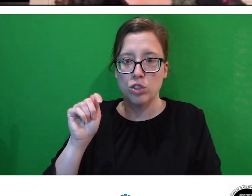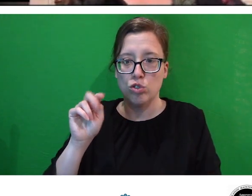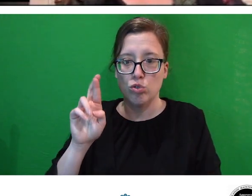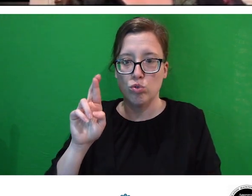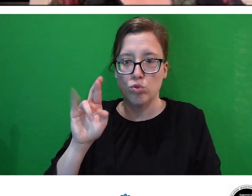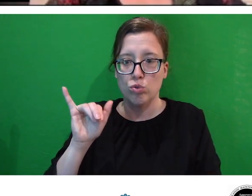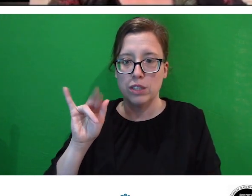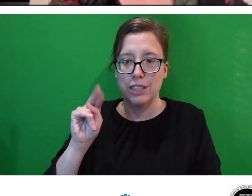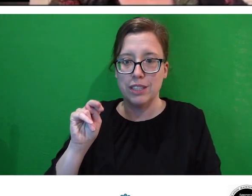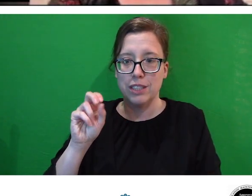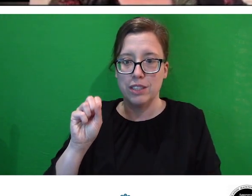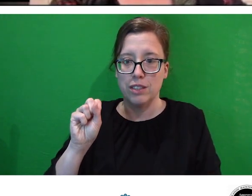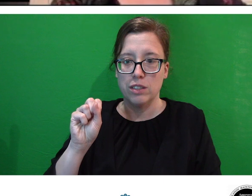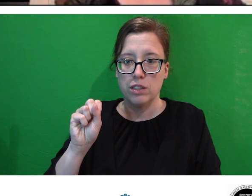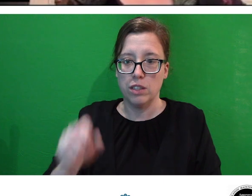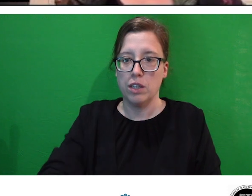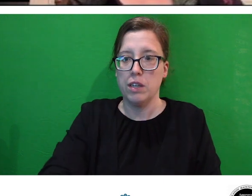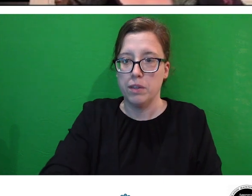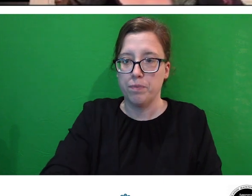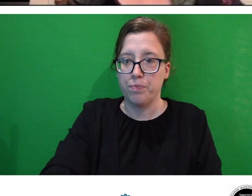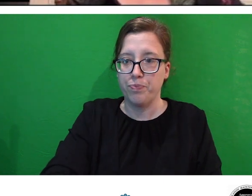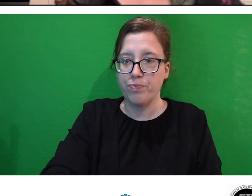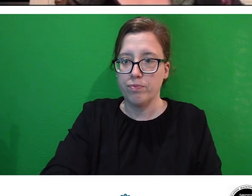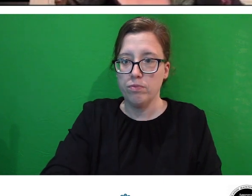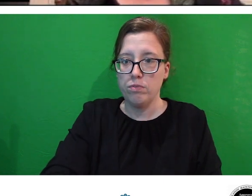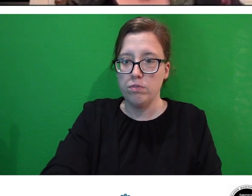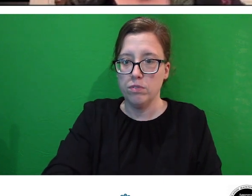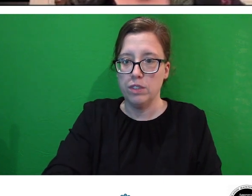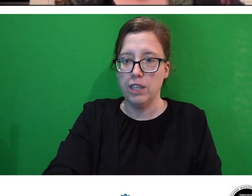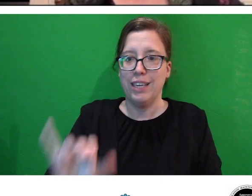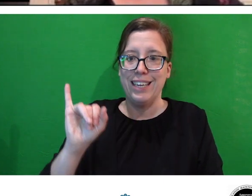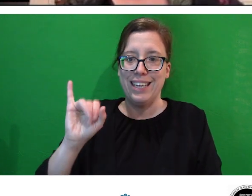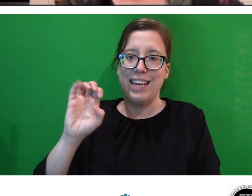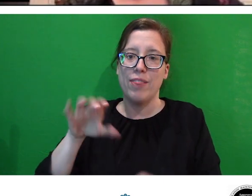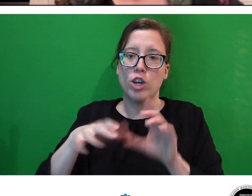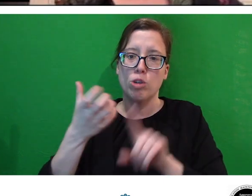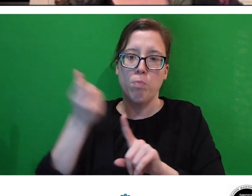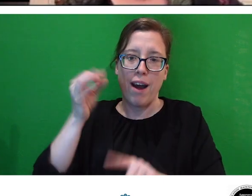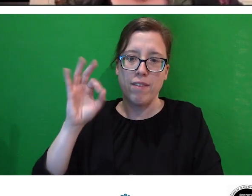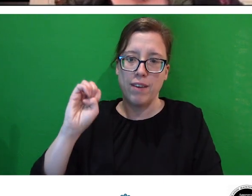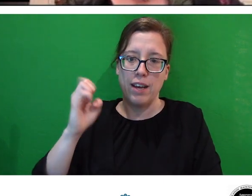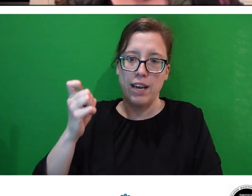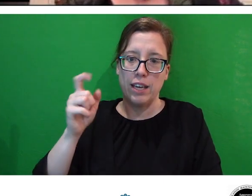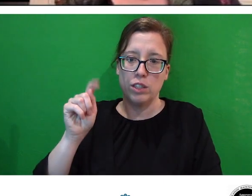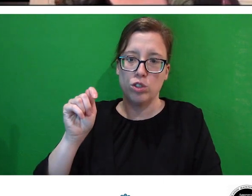Many kids with deafblindness are deprived of extrinsic motivation. What does that mean?